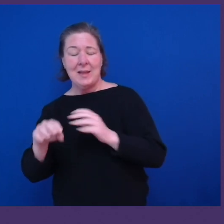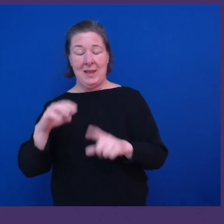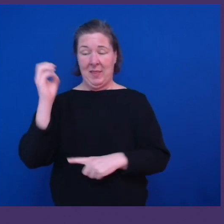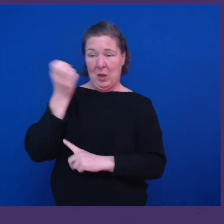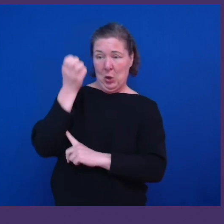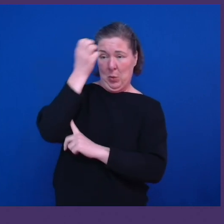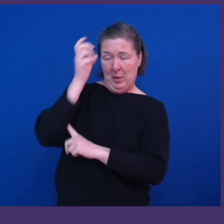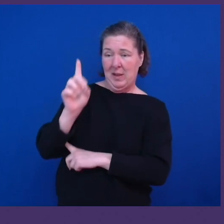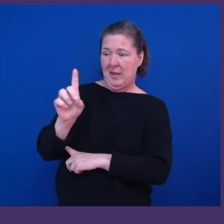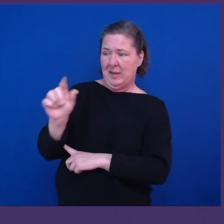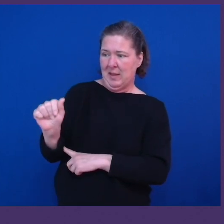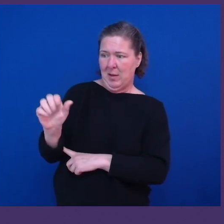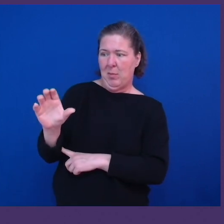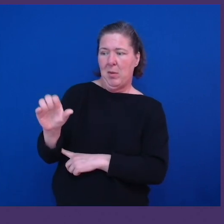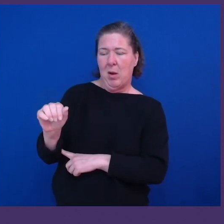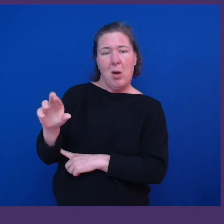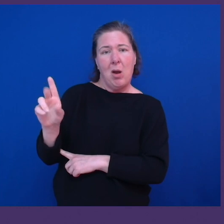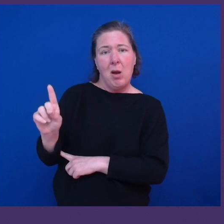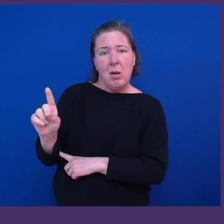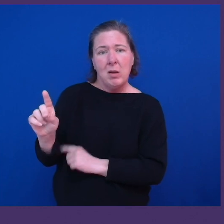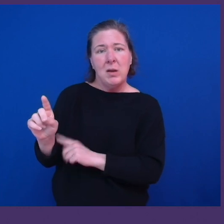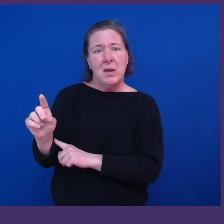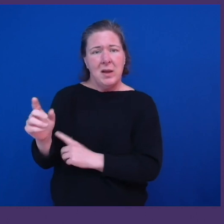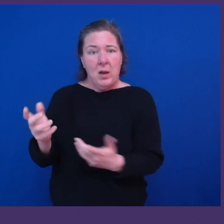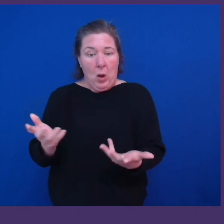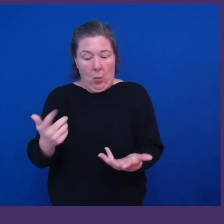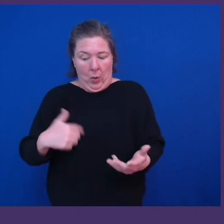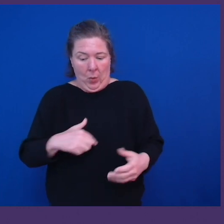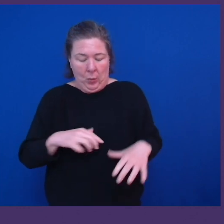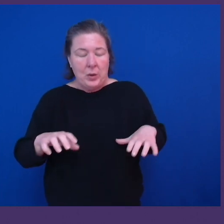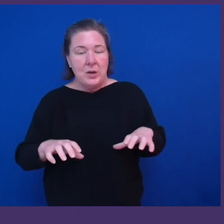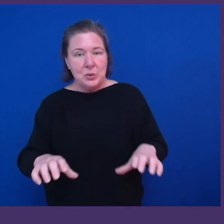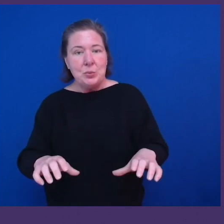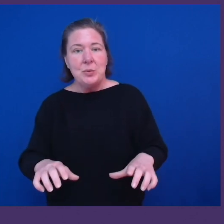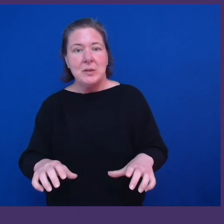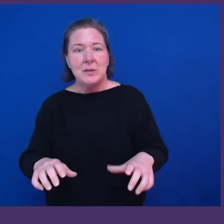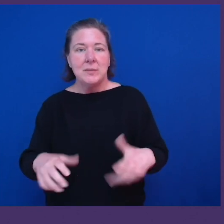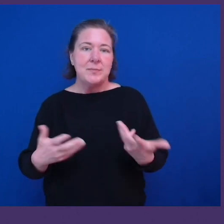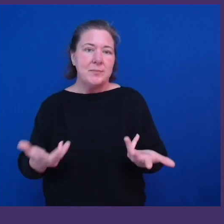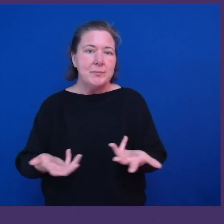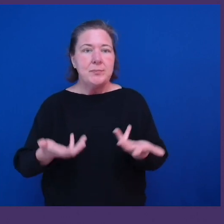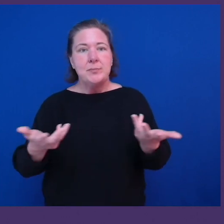And what we are doing is to make sure